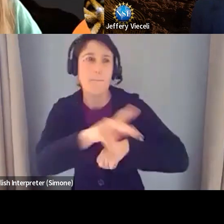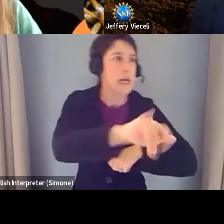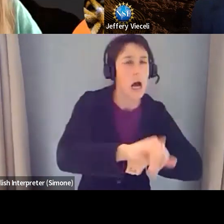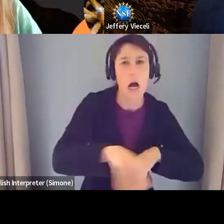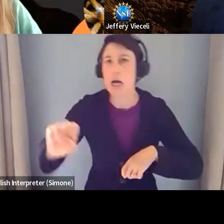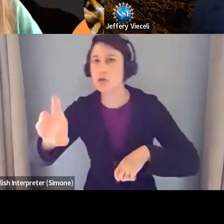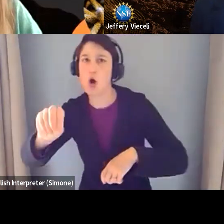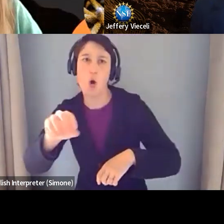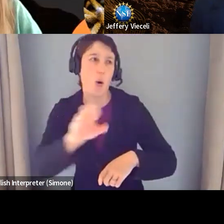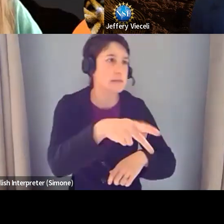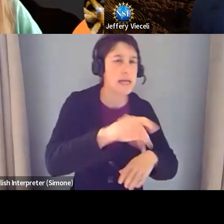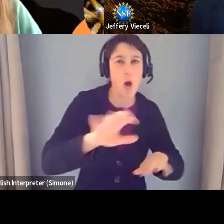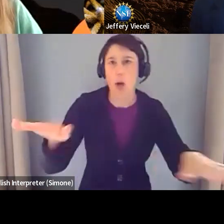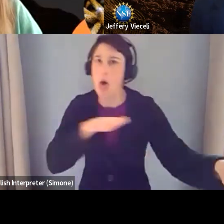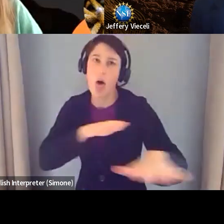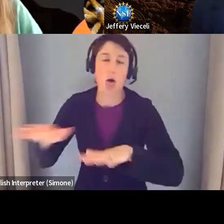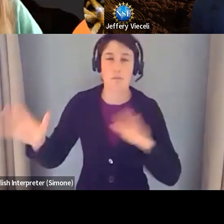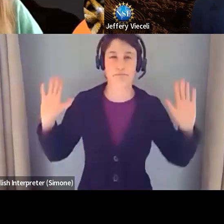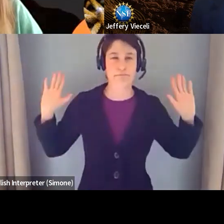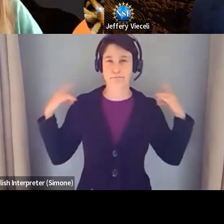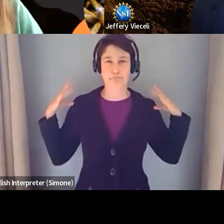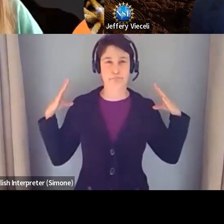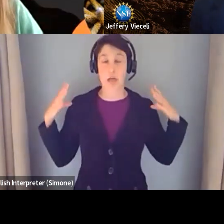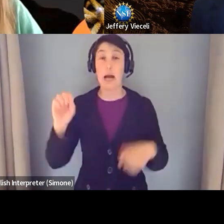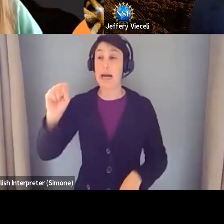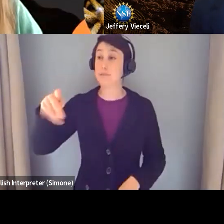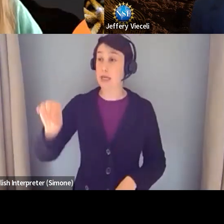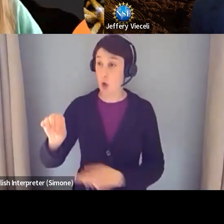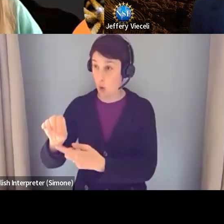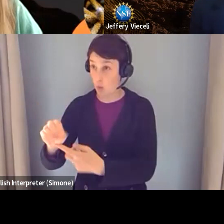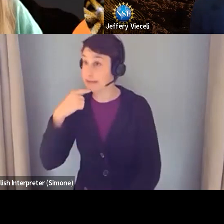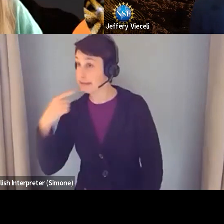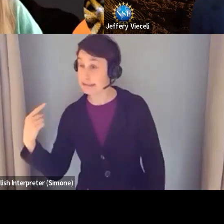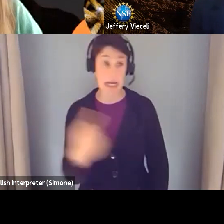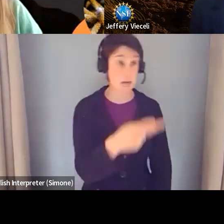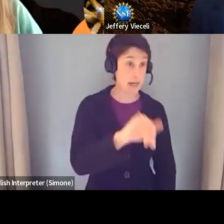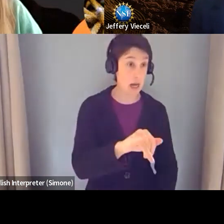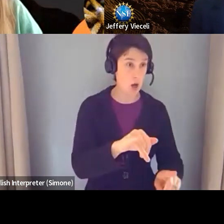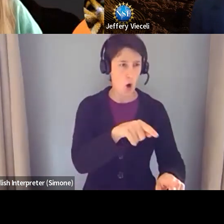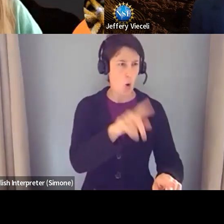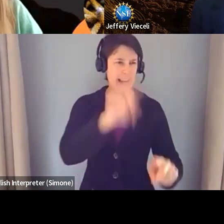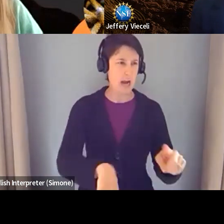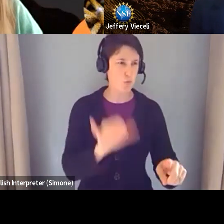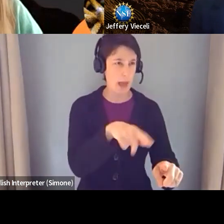So if the SPO tells the PI that they can't do something, the PI shouldn't be reaching